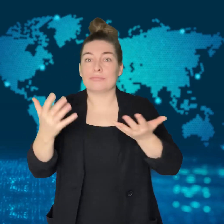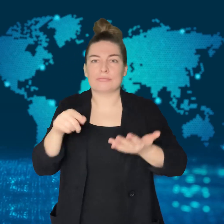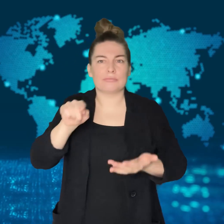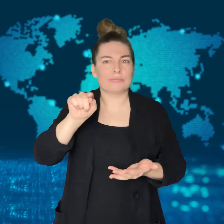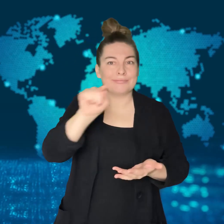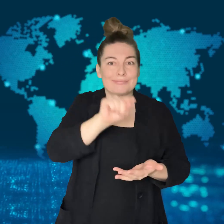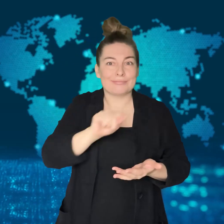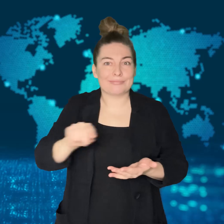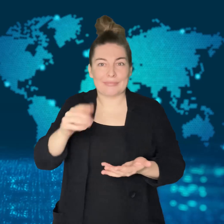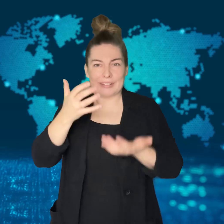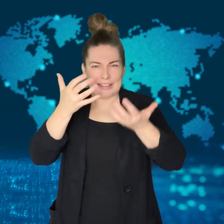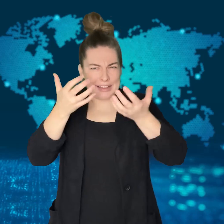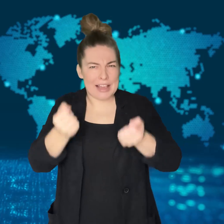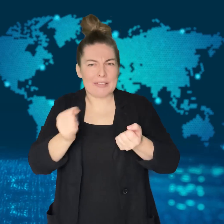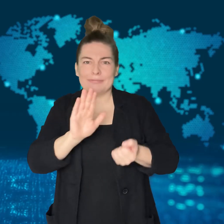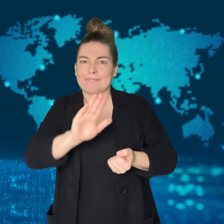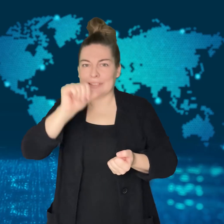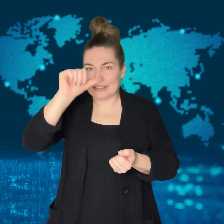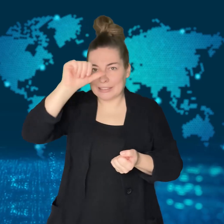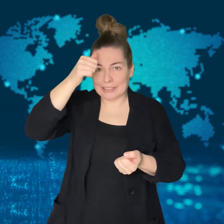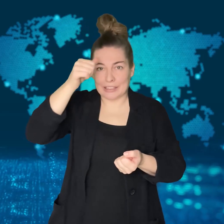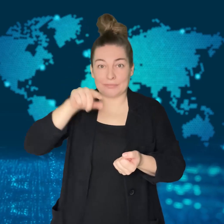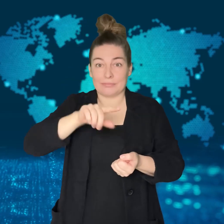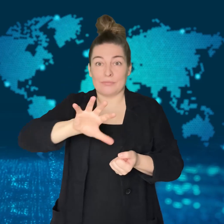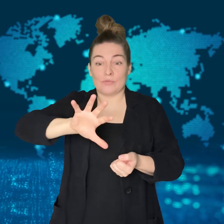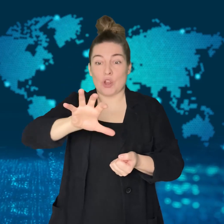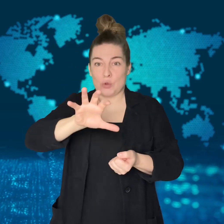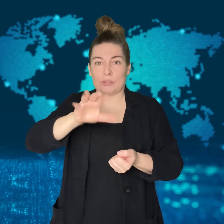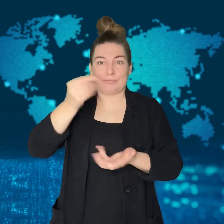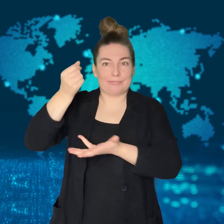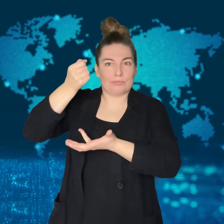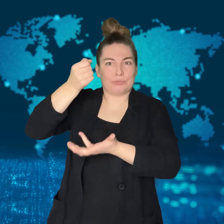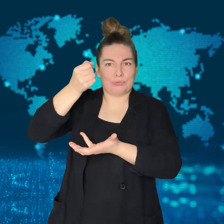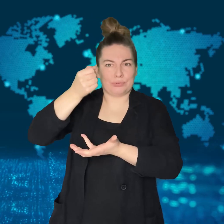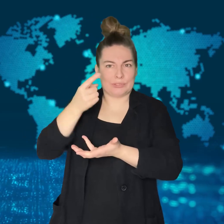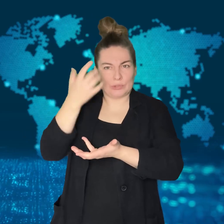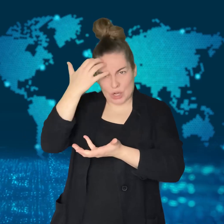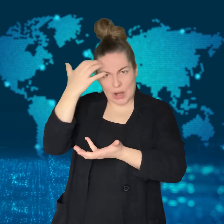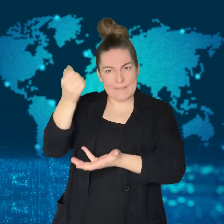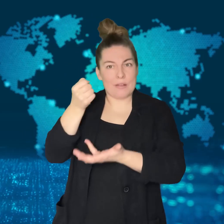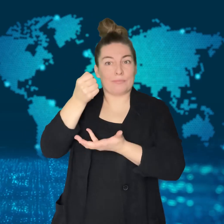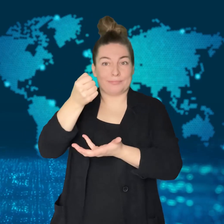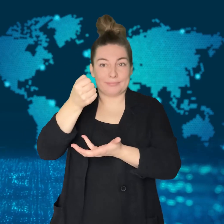Some states have rates below 1.6 children per woman.